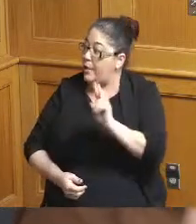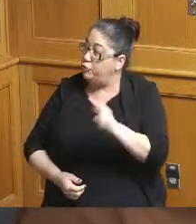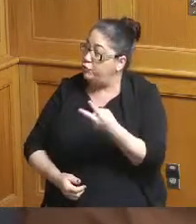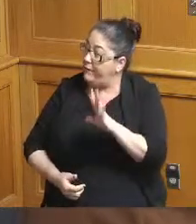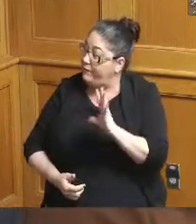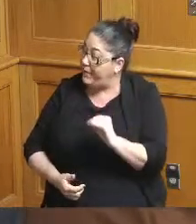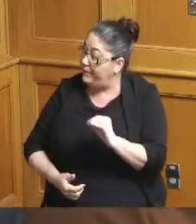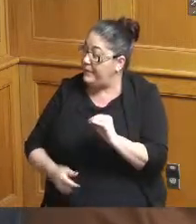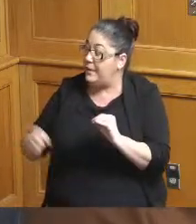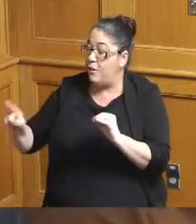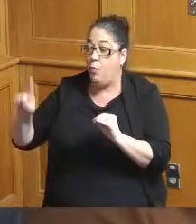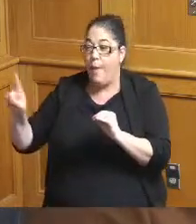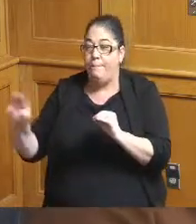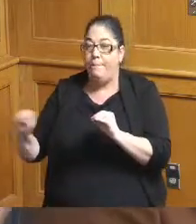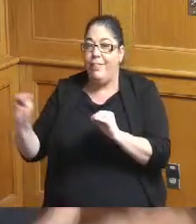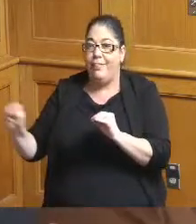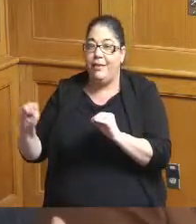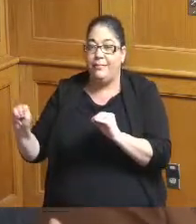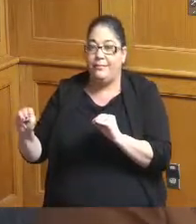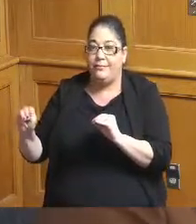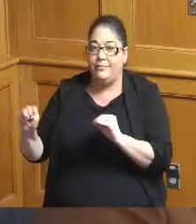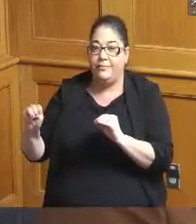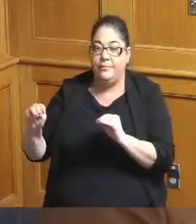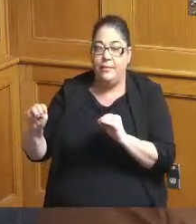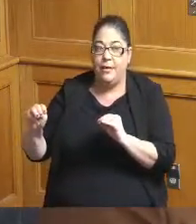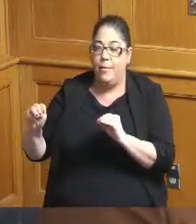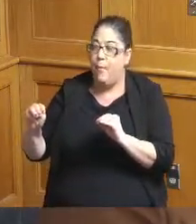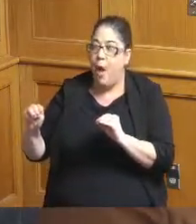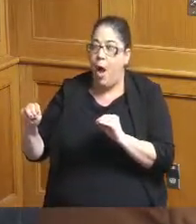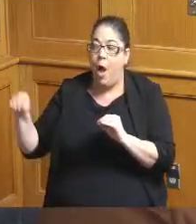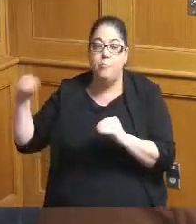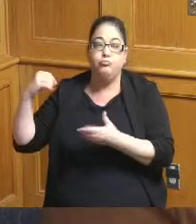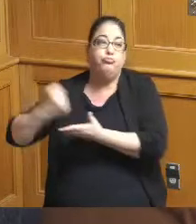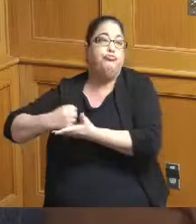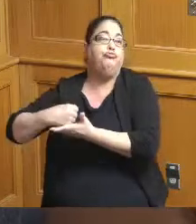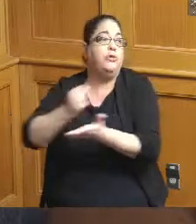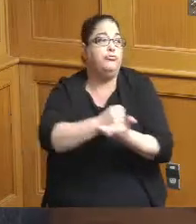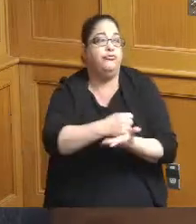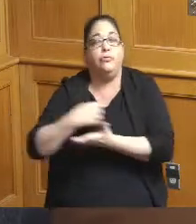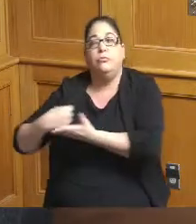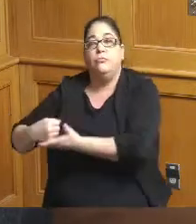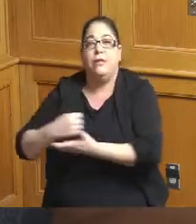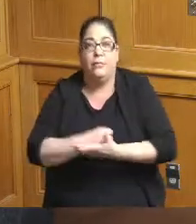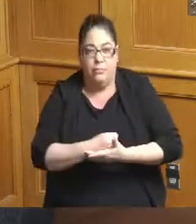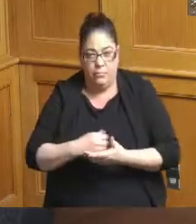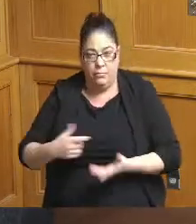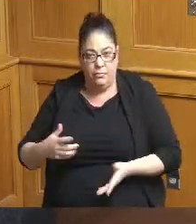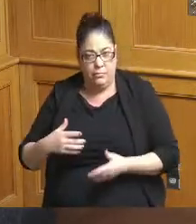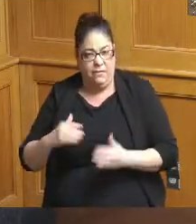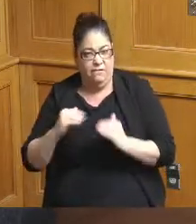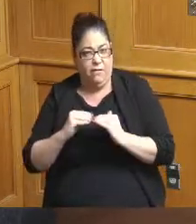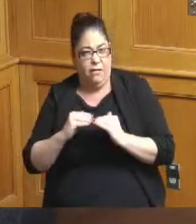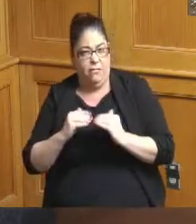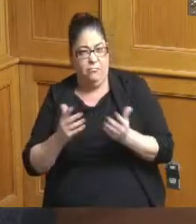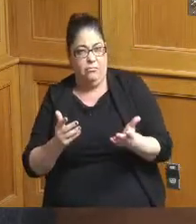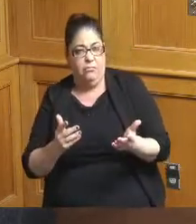got a million but our spending is 50 50. I don't know if that particular Finance model